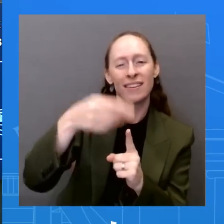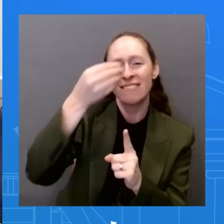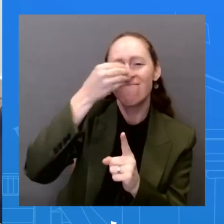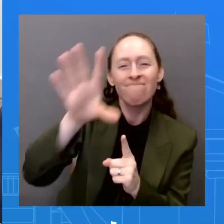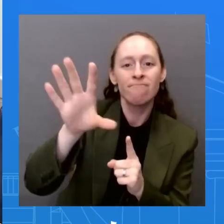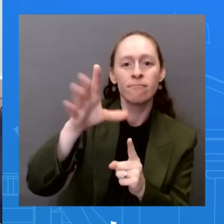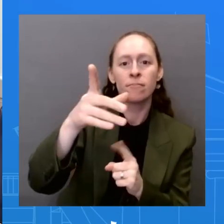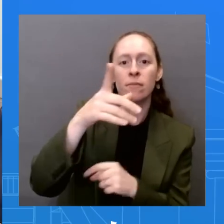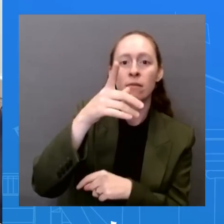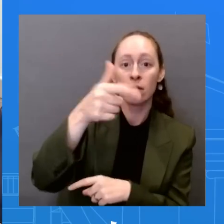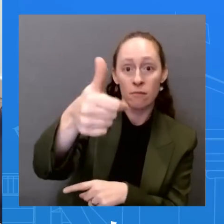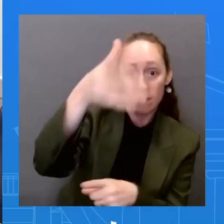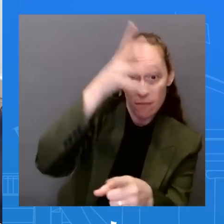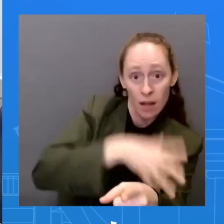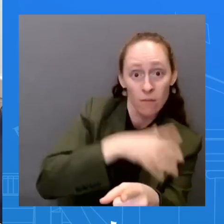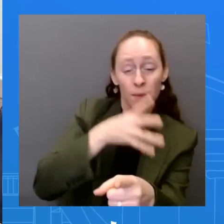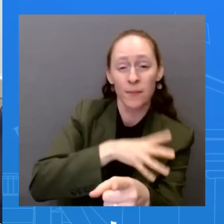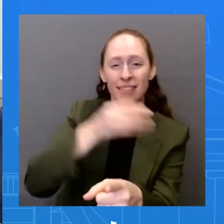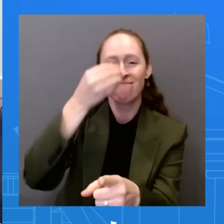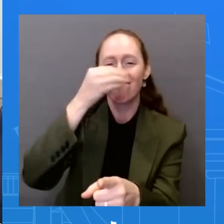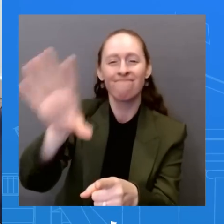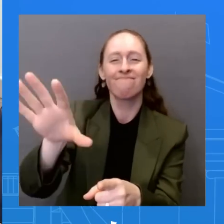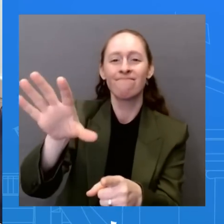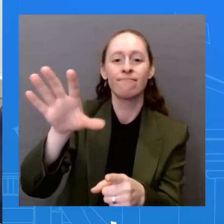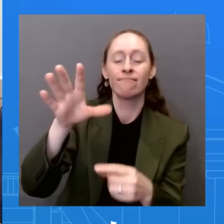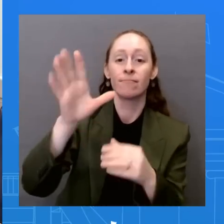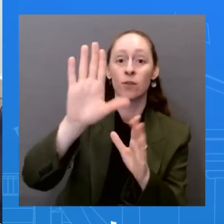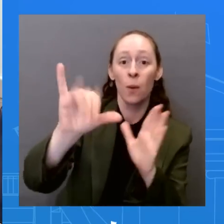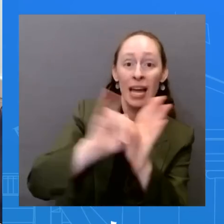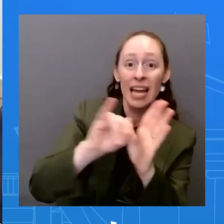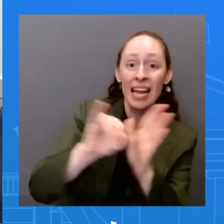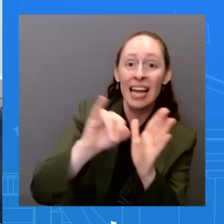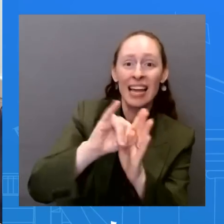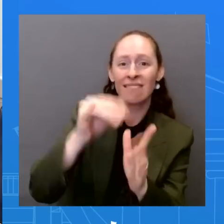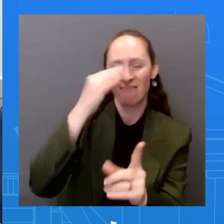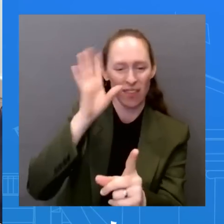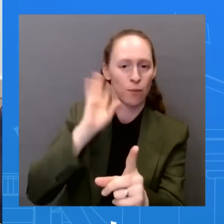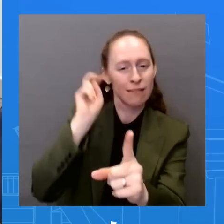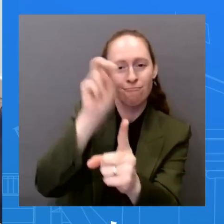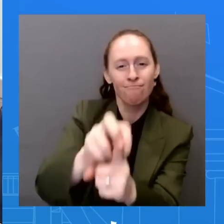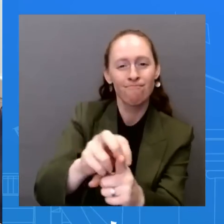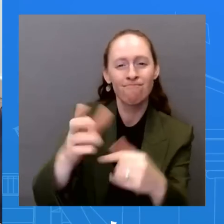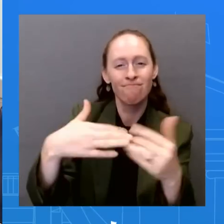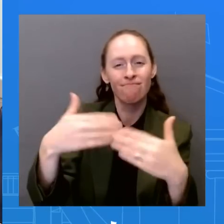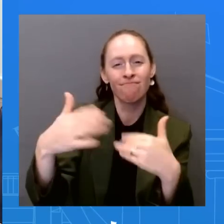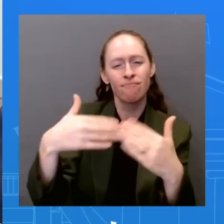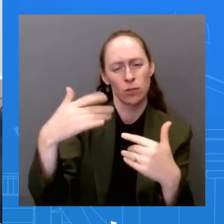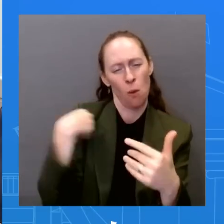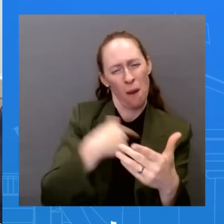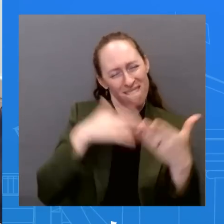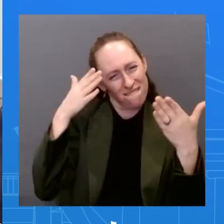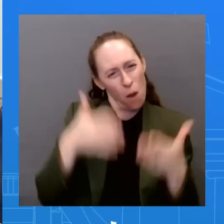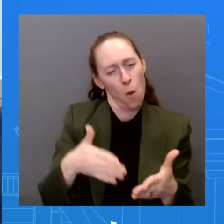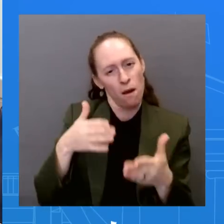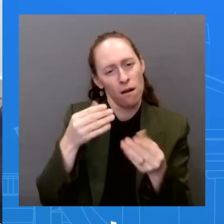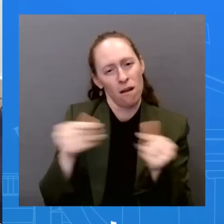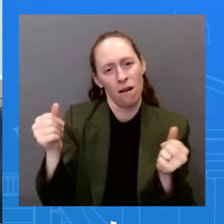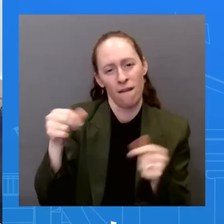for those who are sort of embracing this stigmatization -- right? -- this is -- as we've witnessed in other diseases that have impacted, in particular, the gay community --